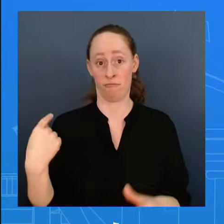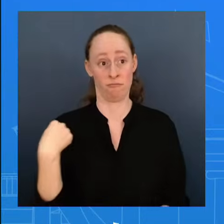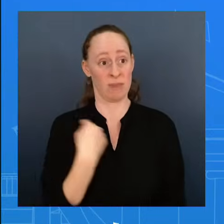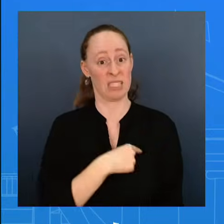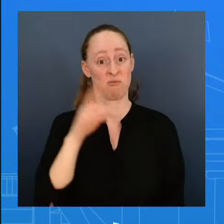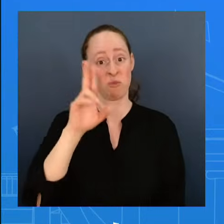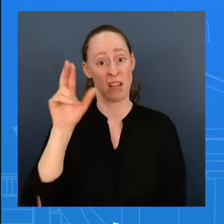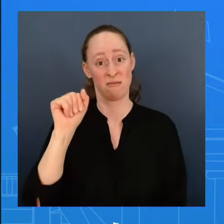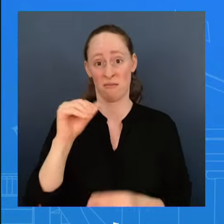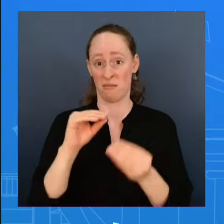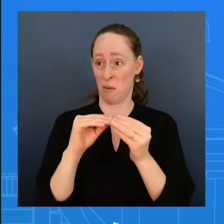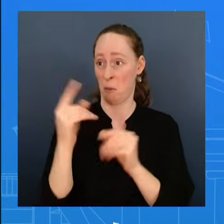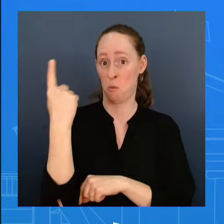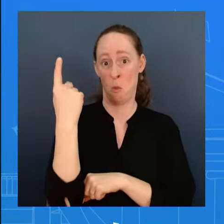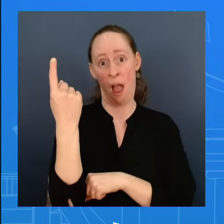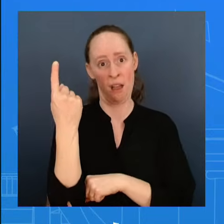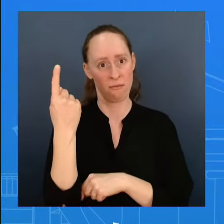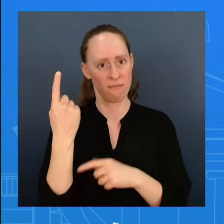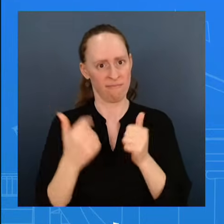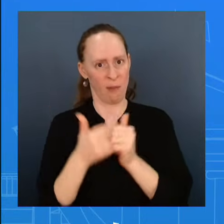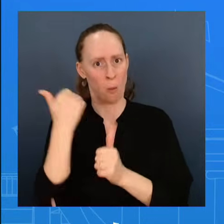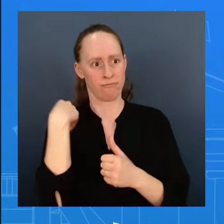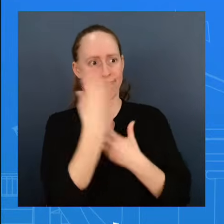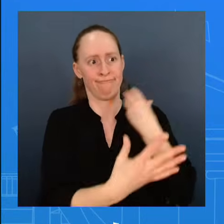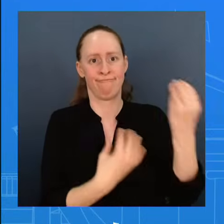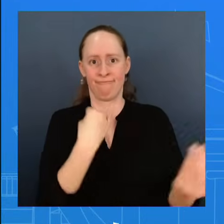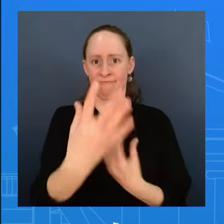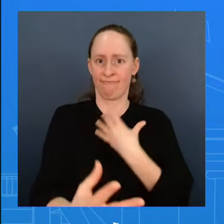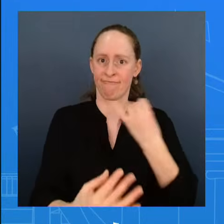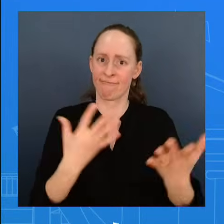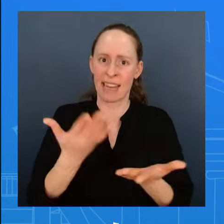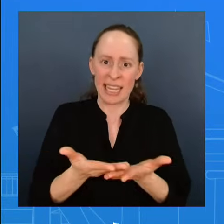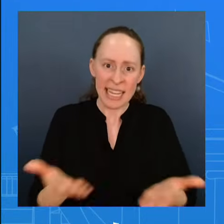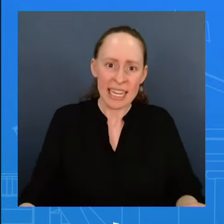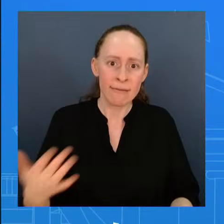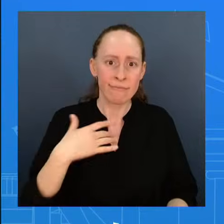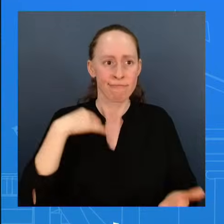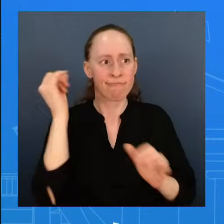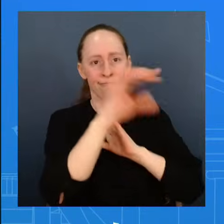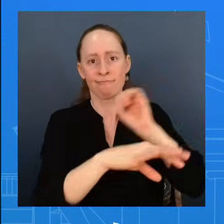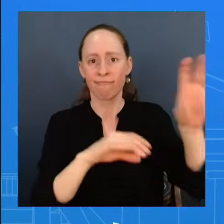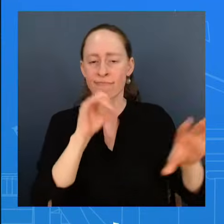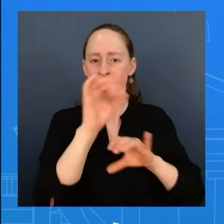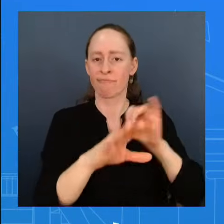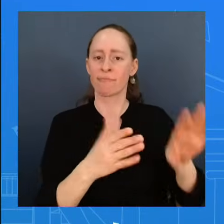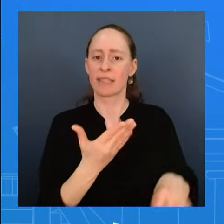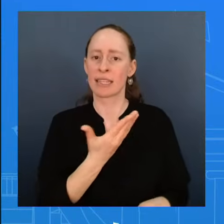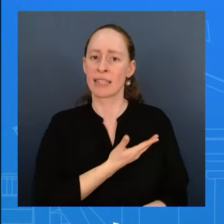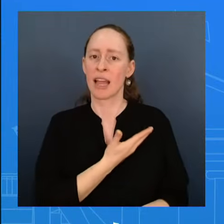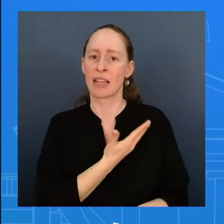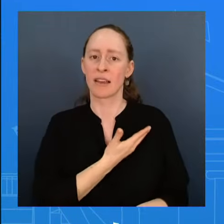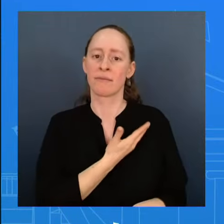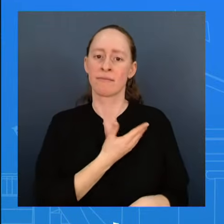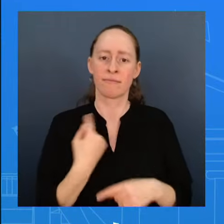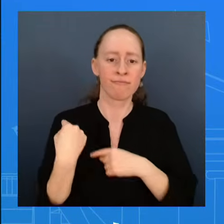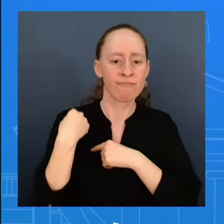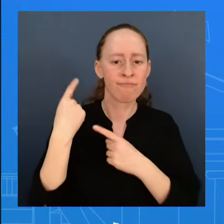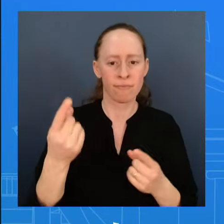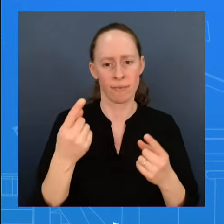talking about in this hour -- the Secretary assist- -- I'm sorry, the humanitarian assistance going into Gaza to address the conditions -- the humanitarian conditions in Gaza.